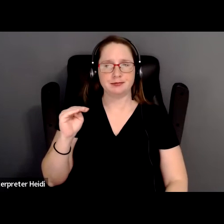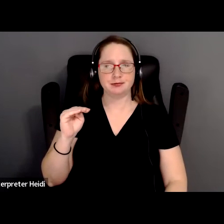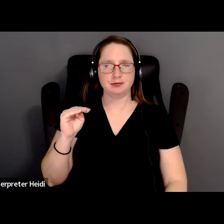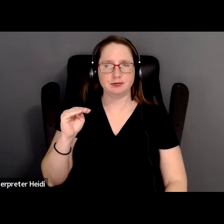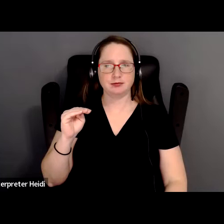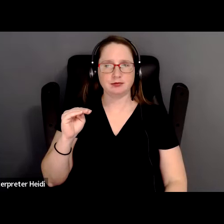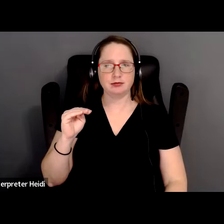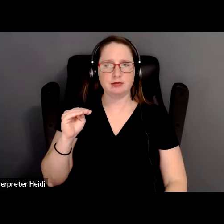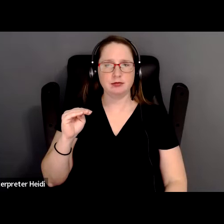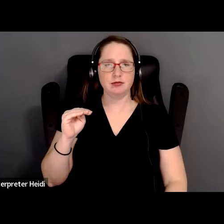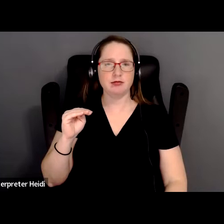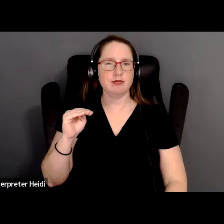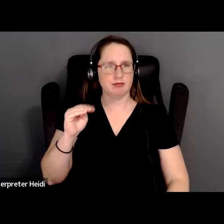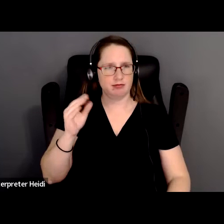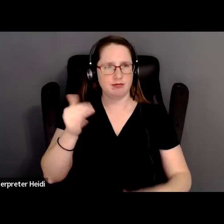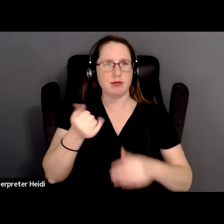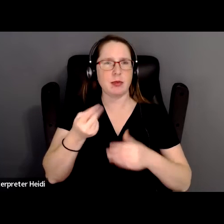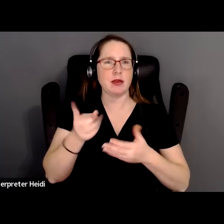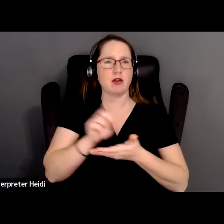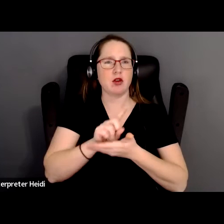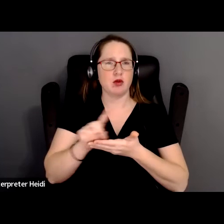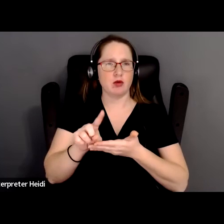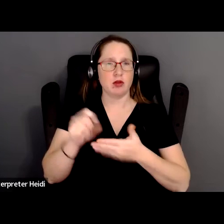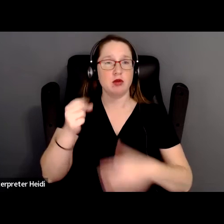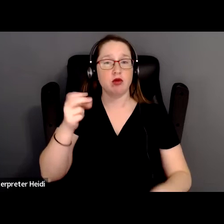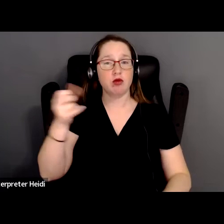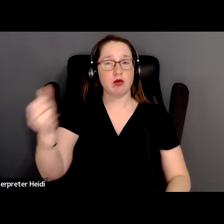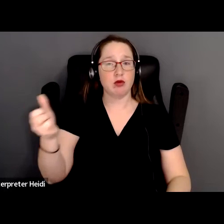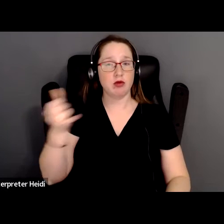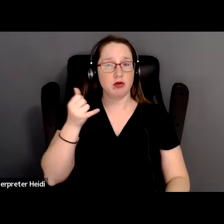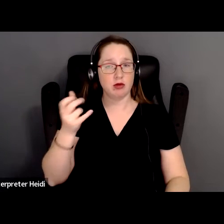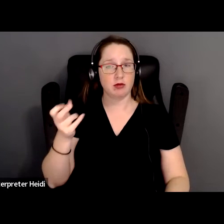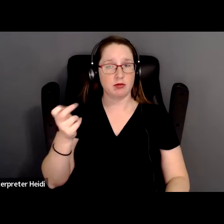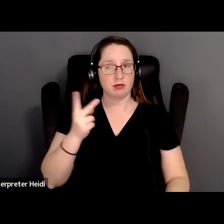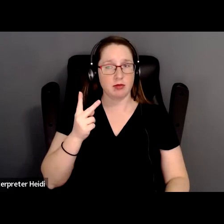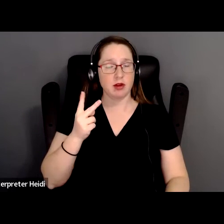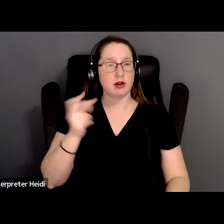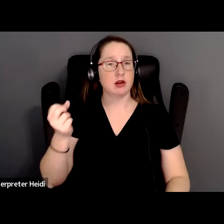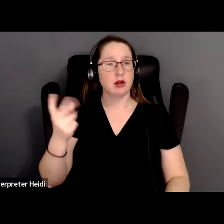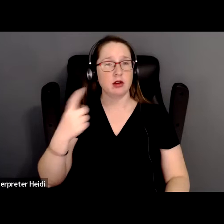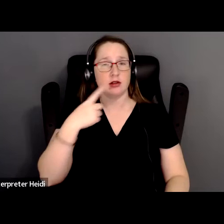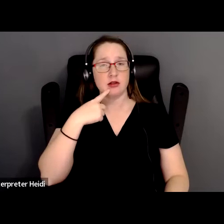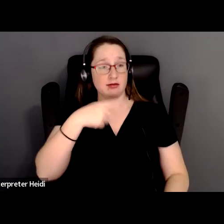if it was within a few weeks she called me back, and she said, You won't believe this,